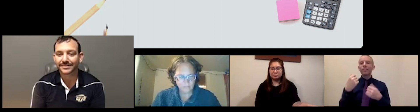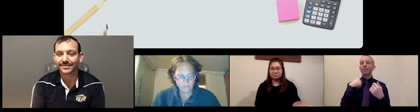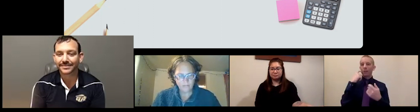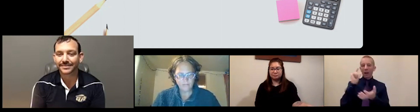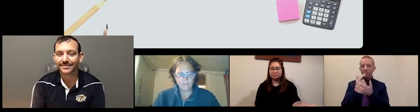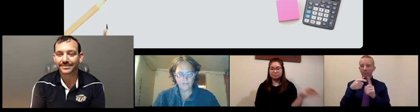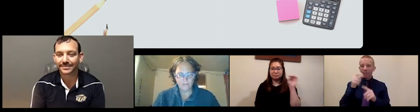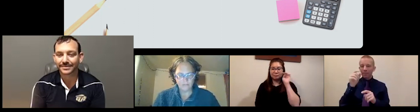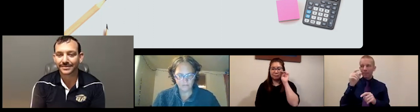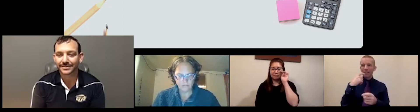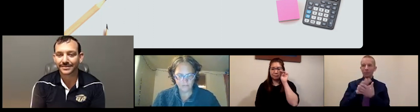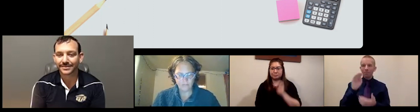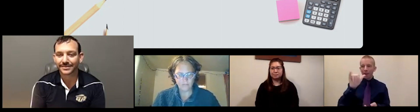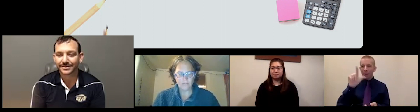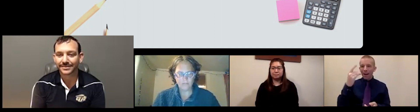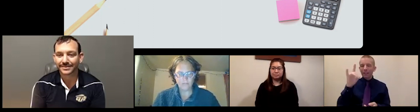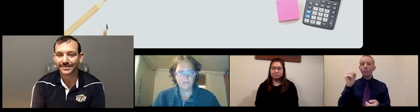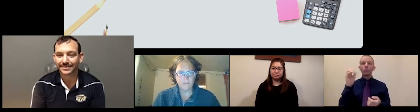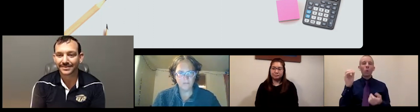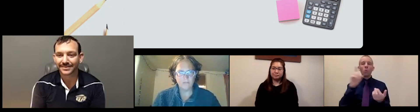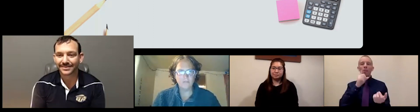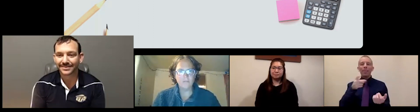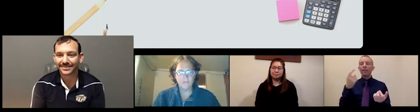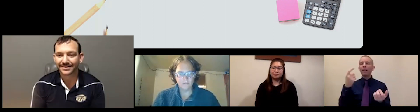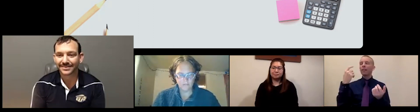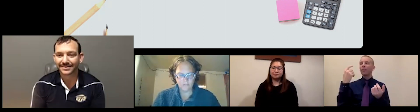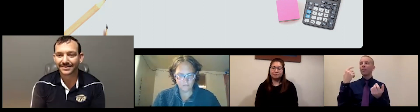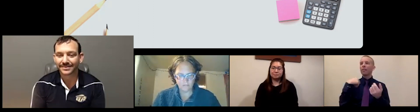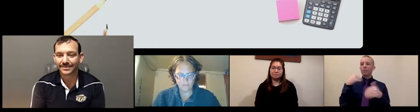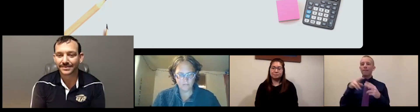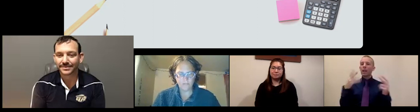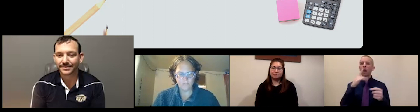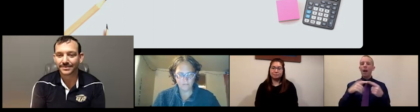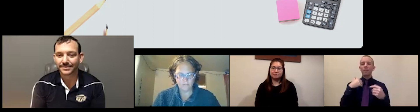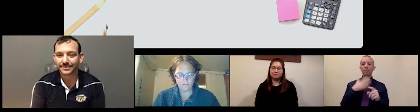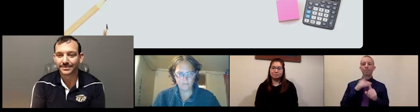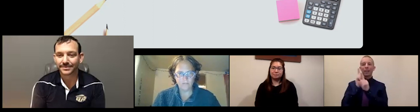I just graduated in May 2018, so really, I’m very lucky to have a mentor.